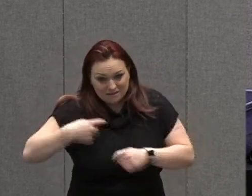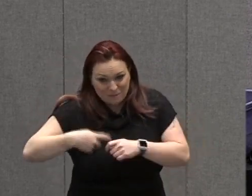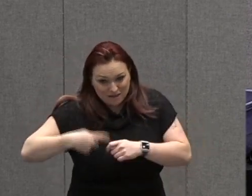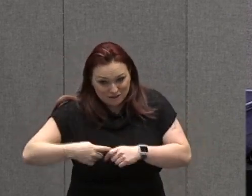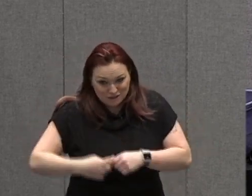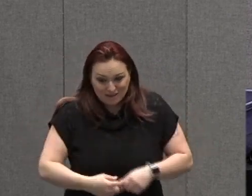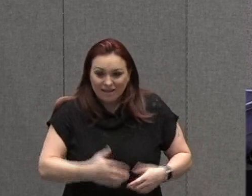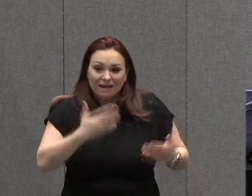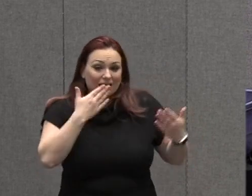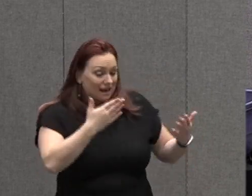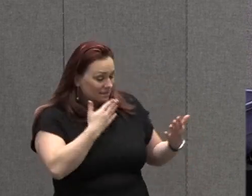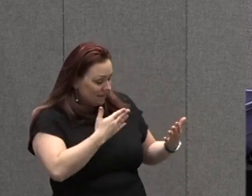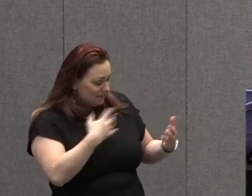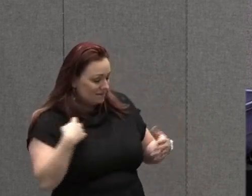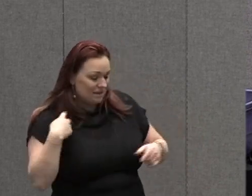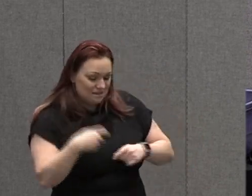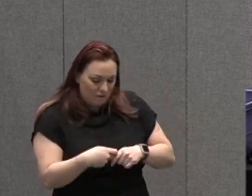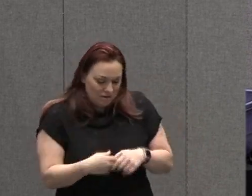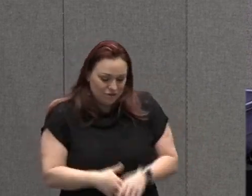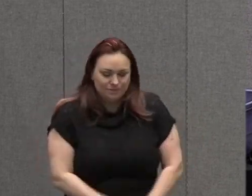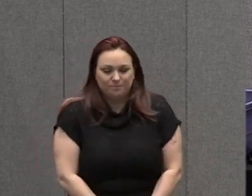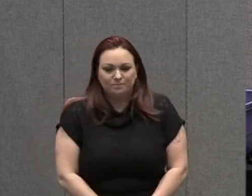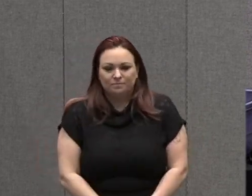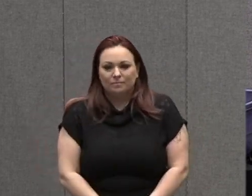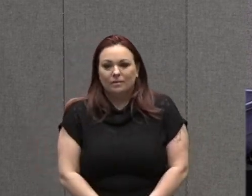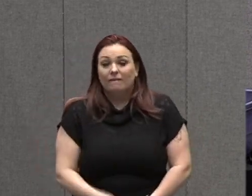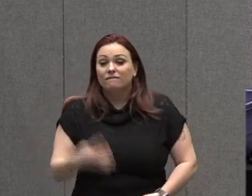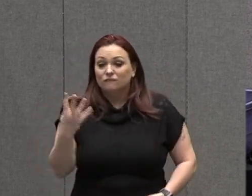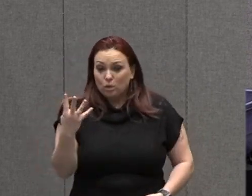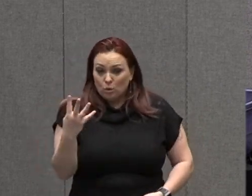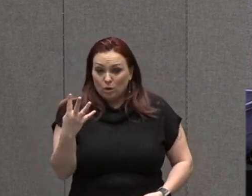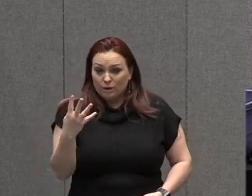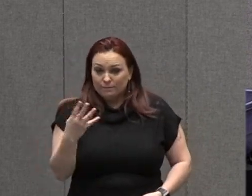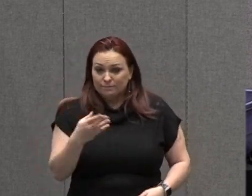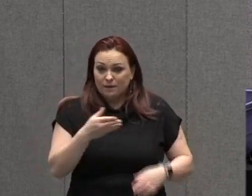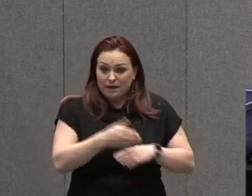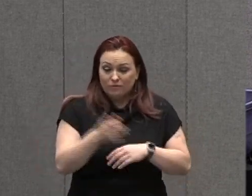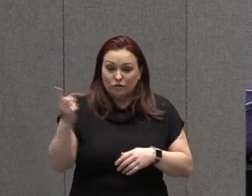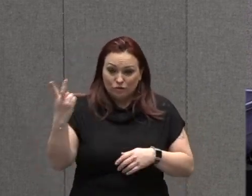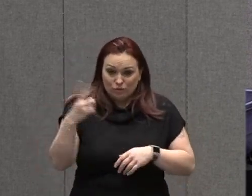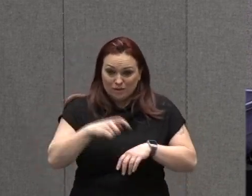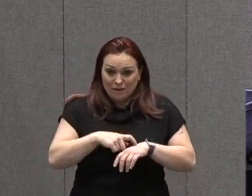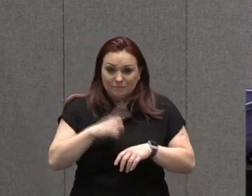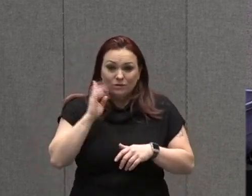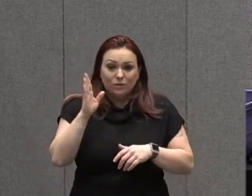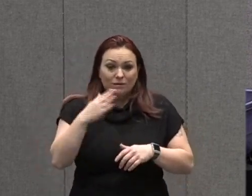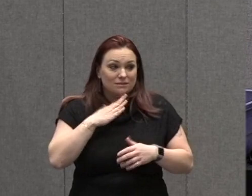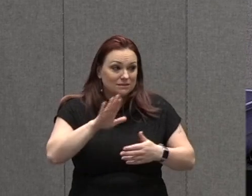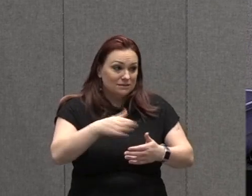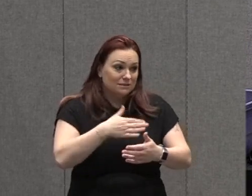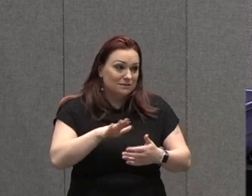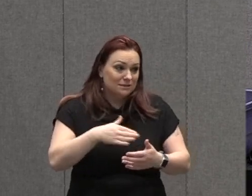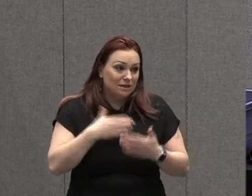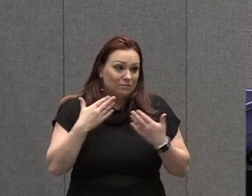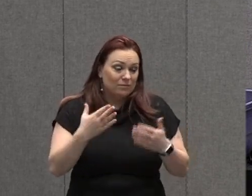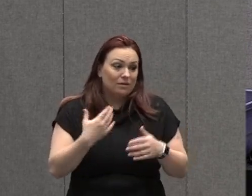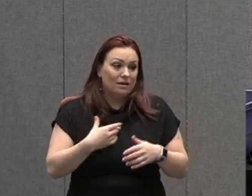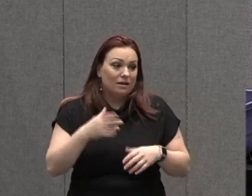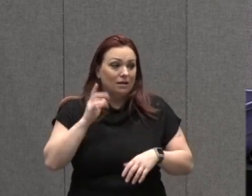Okay so I'm going to give you four beats and then you come in, after he does it twice, we're going to sing. So why don't you do it with Señor Jose.